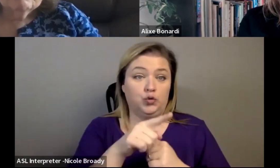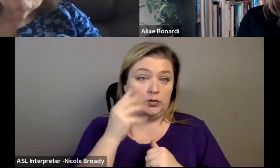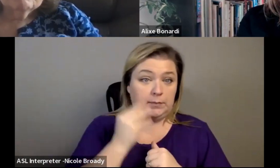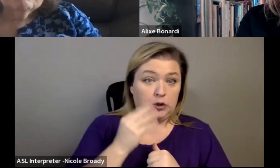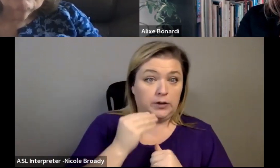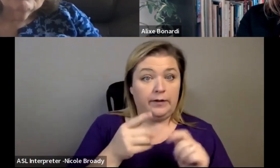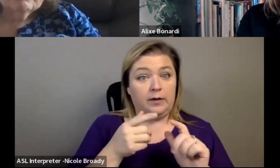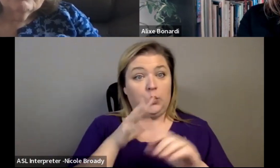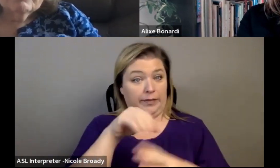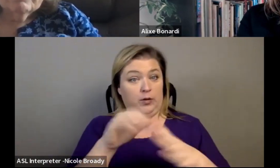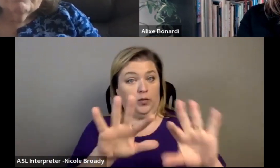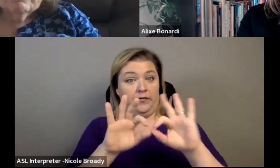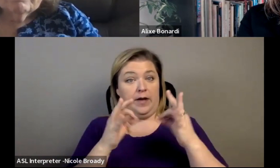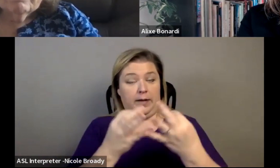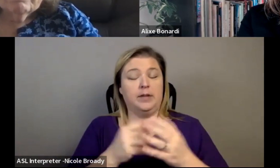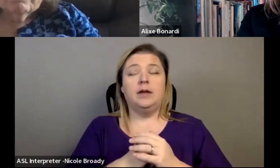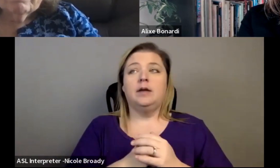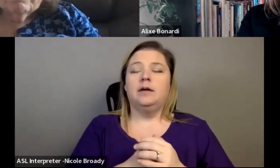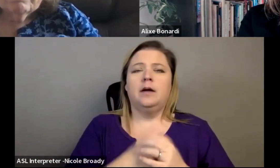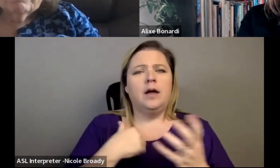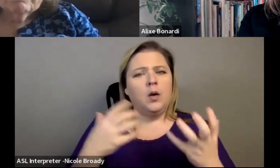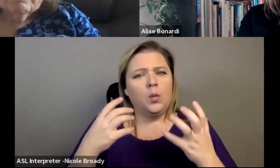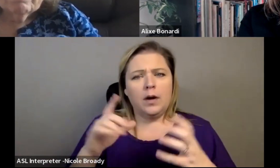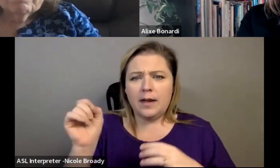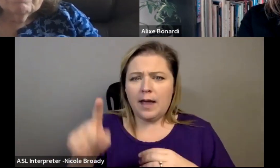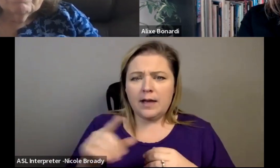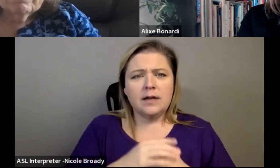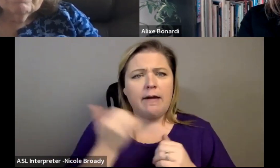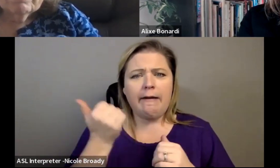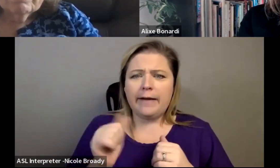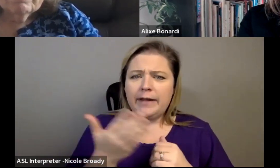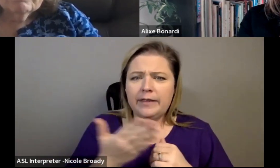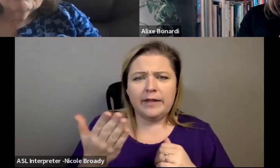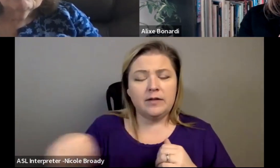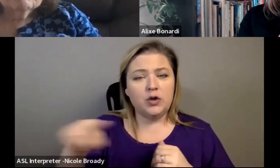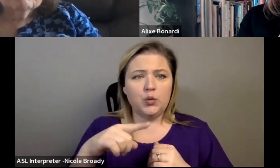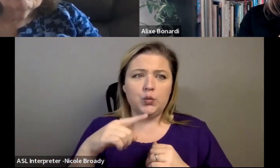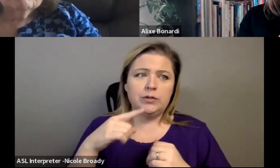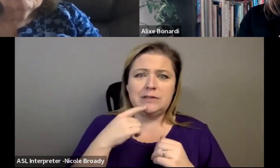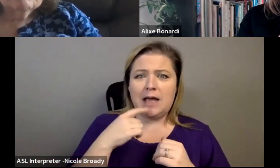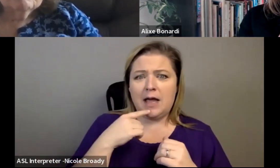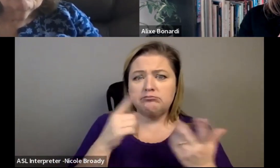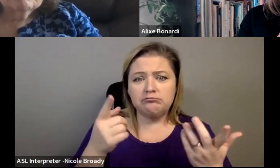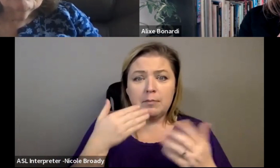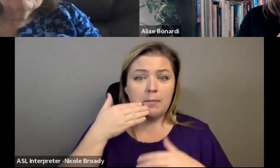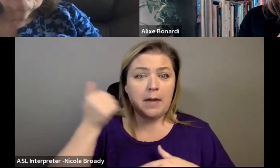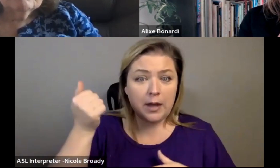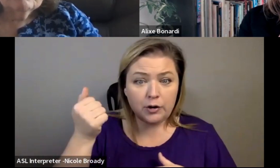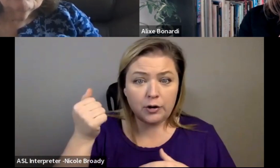experience. But I also want to ask, were there things that you would say were better about your experience when we had to make